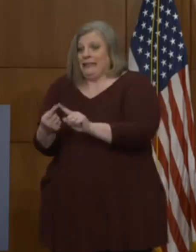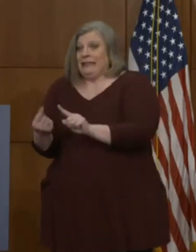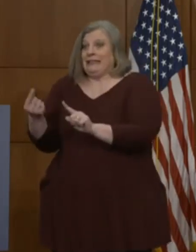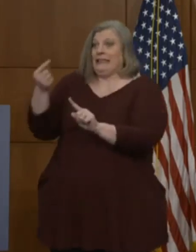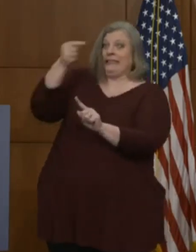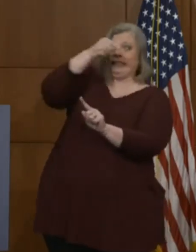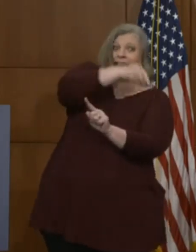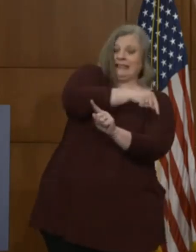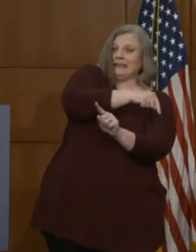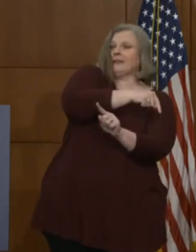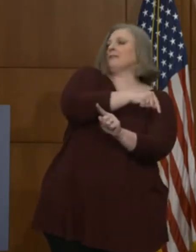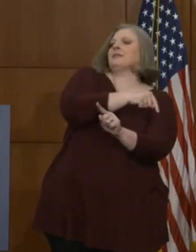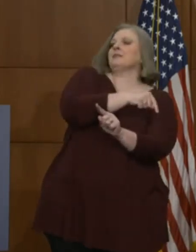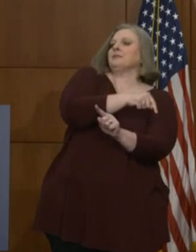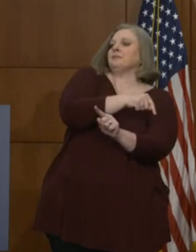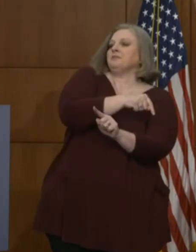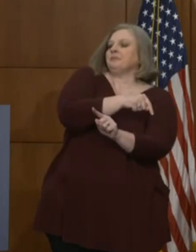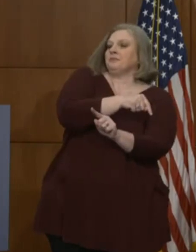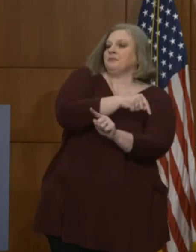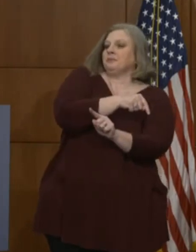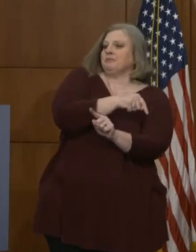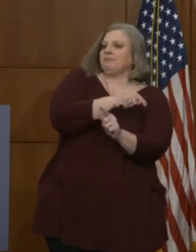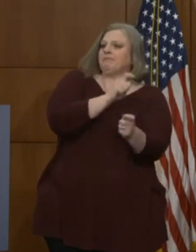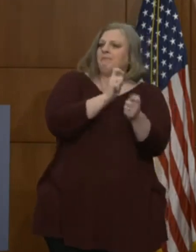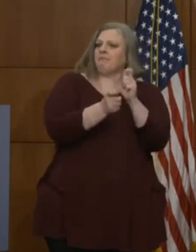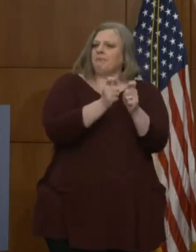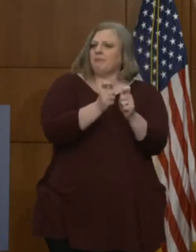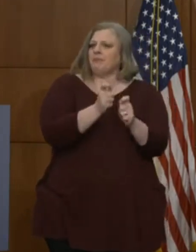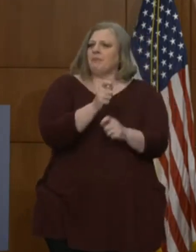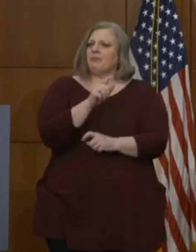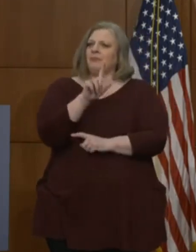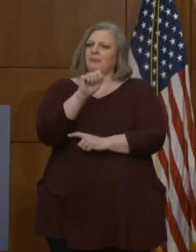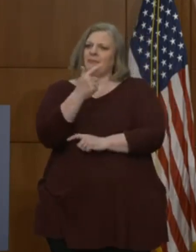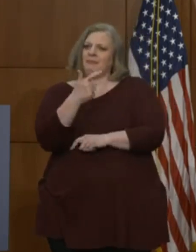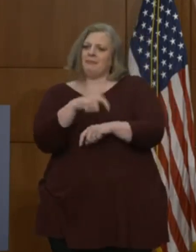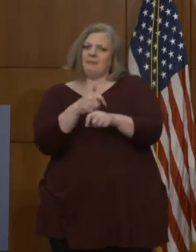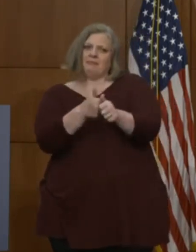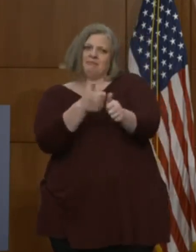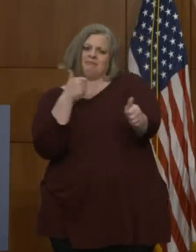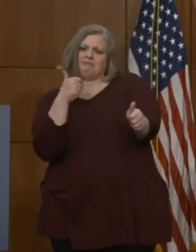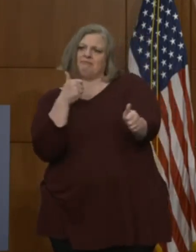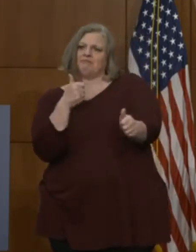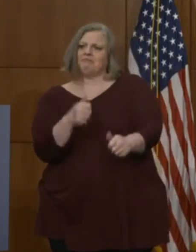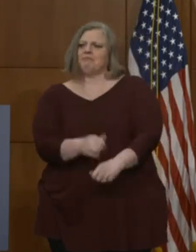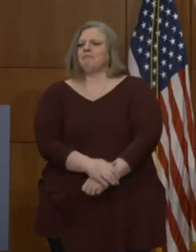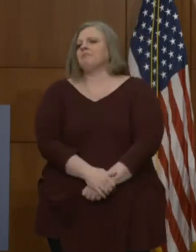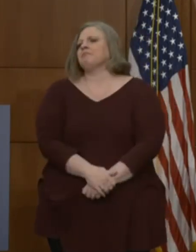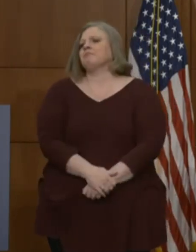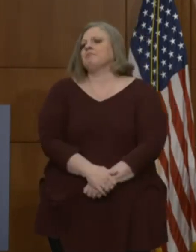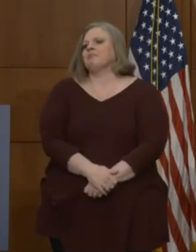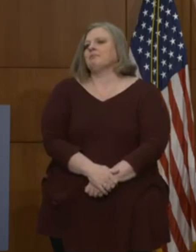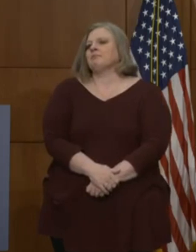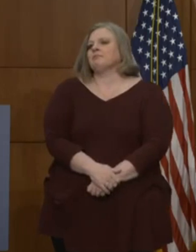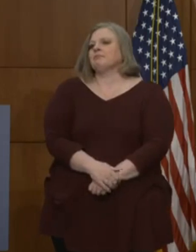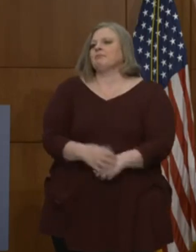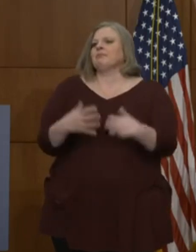POSSIBLE TO BACKTRACK AND- BE ABLE DISCERN. THAT LAG. THE I’M- ABLE DISCERN. THAT LAG. THE I’M- THE TO THE HEALTH DEPARTMENT IS